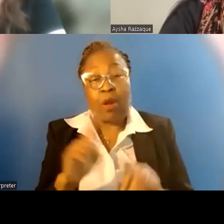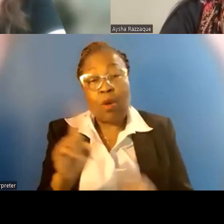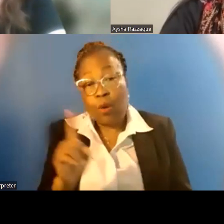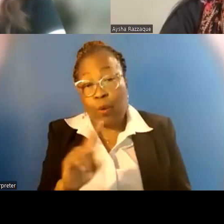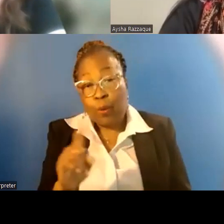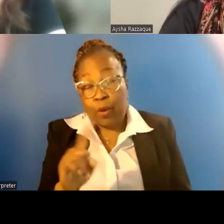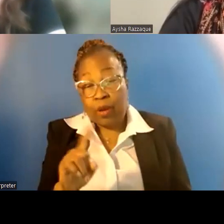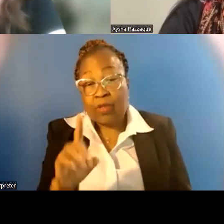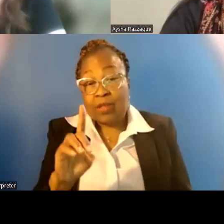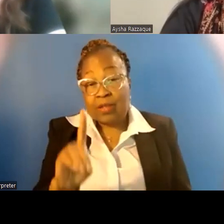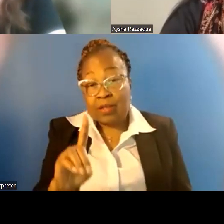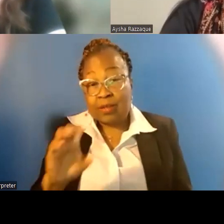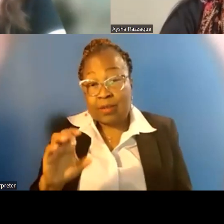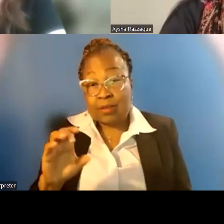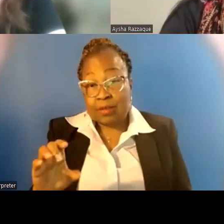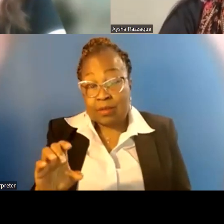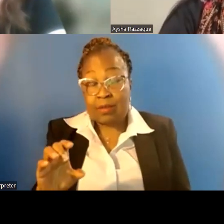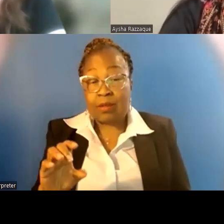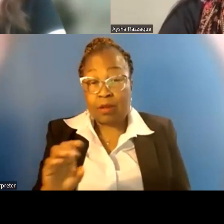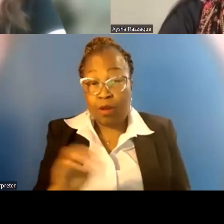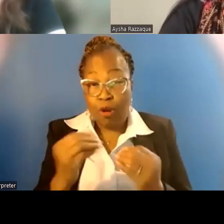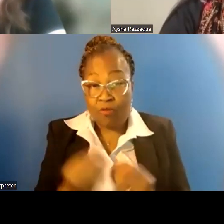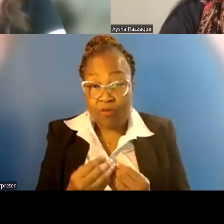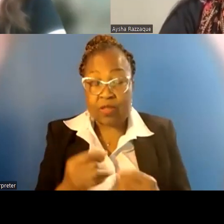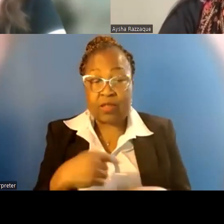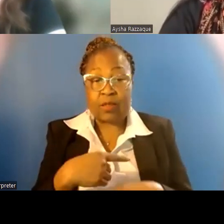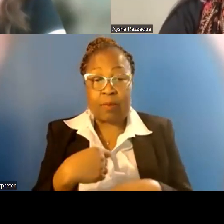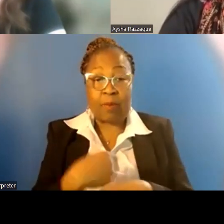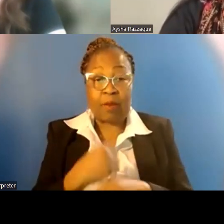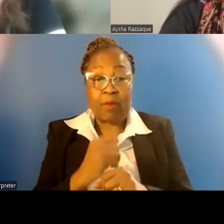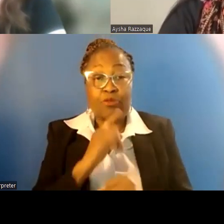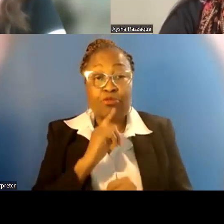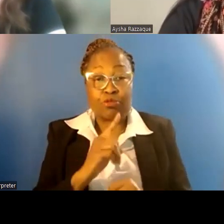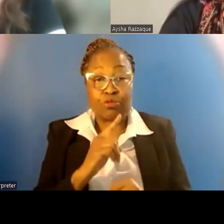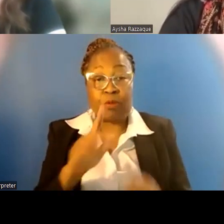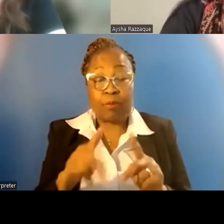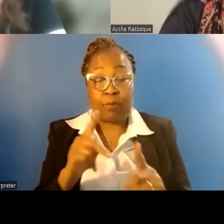but really making sure folks are aware of what resources